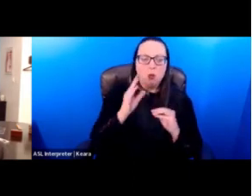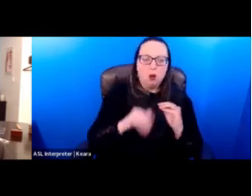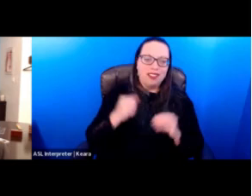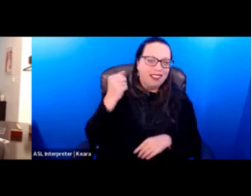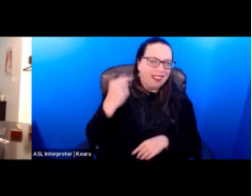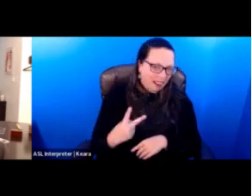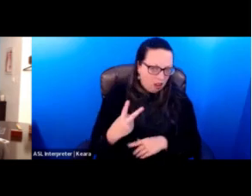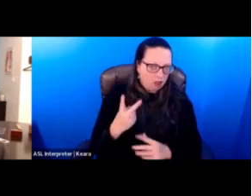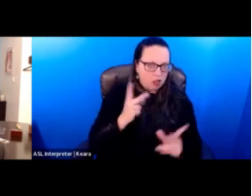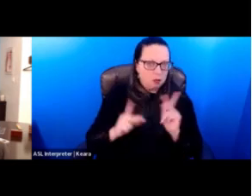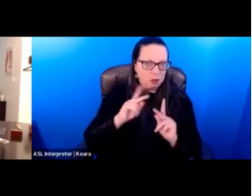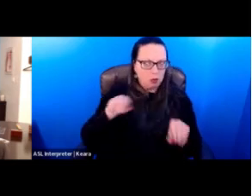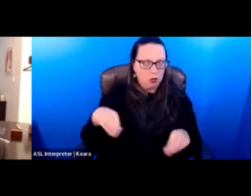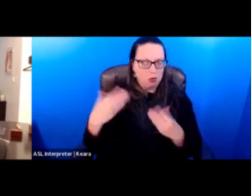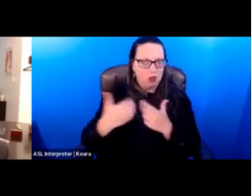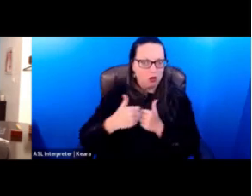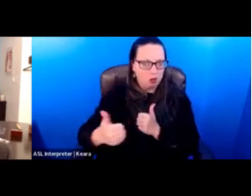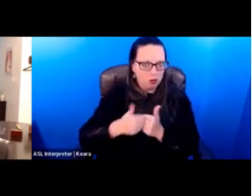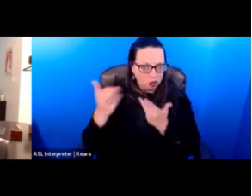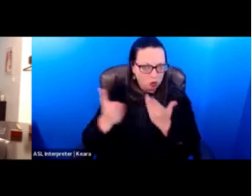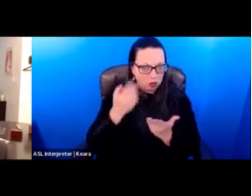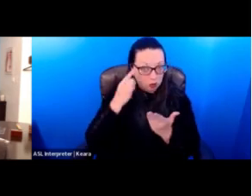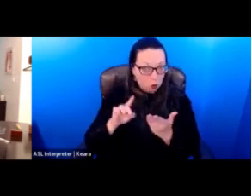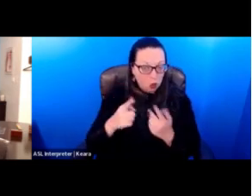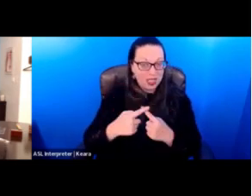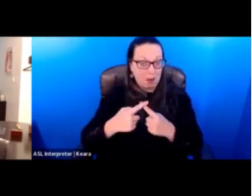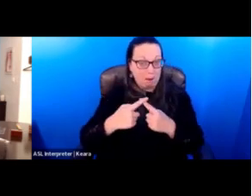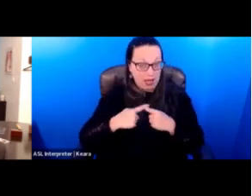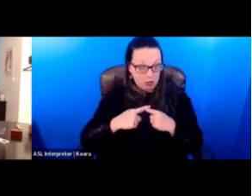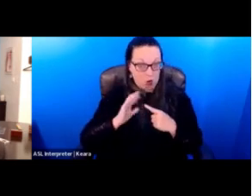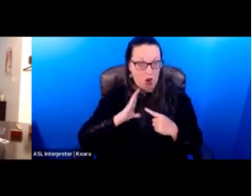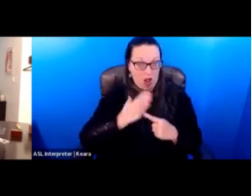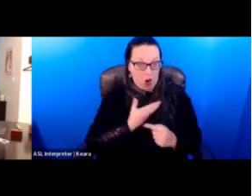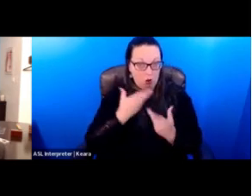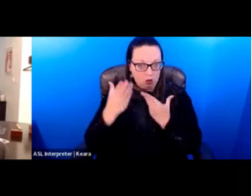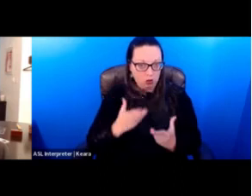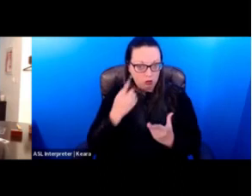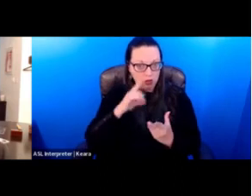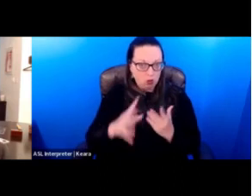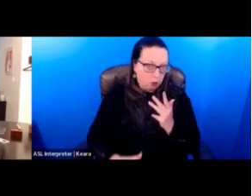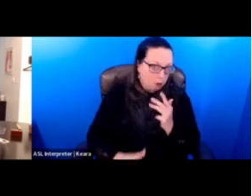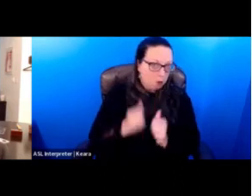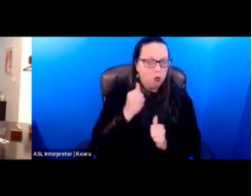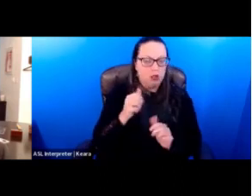transportation services to rely on our service for the majority of meeting their transportation